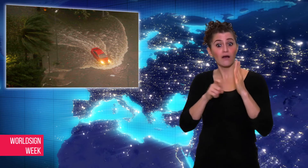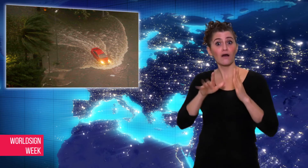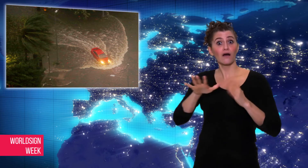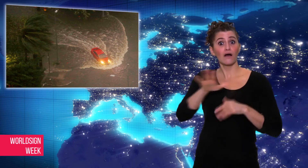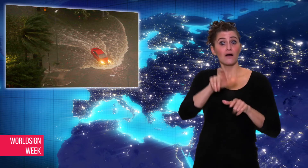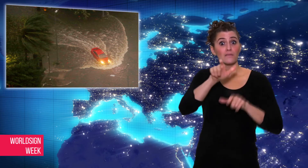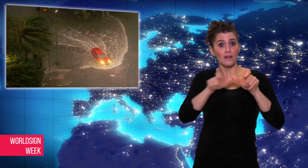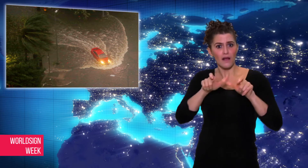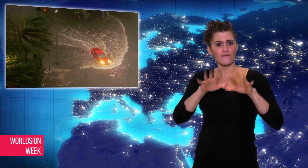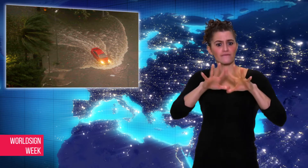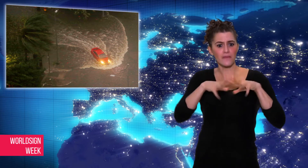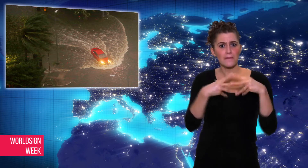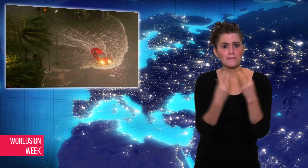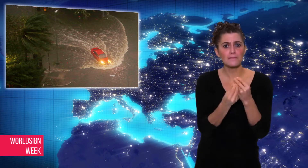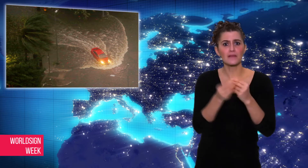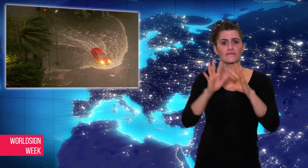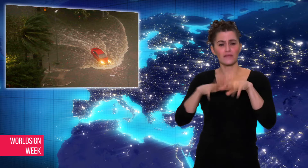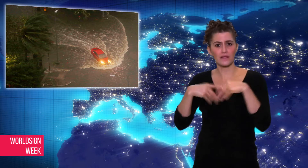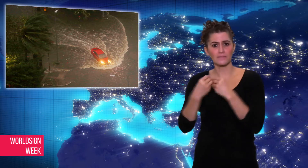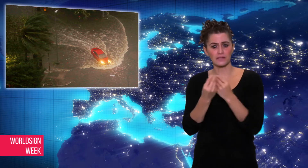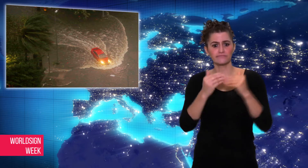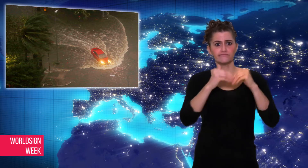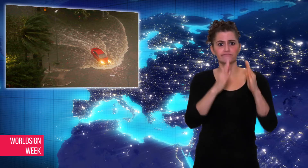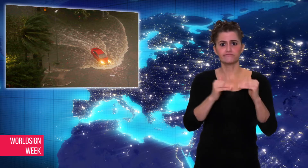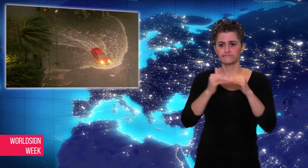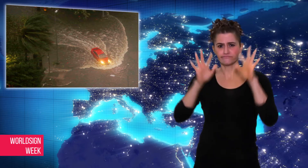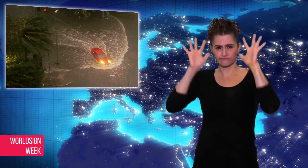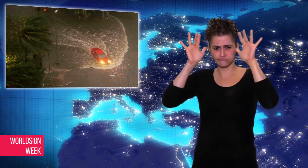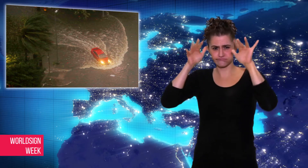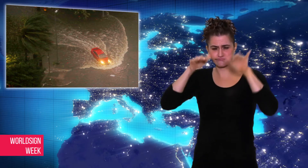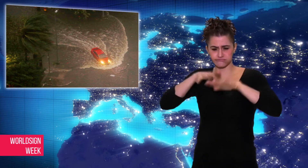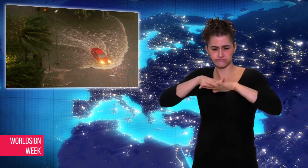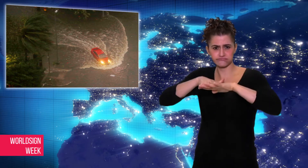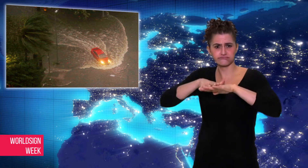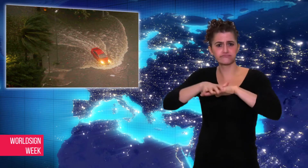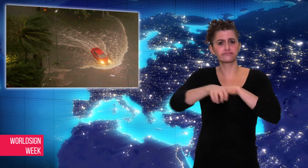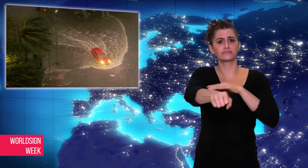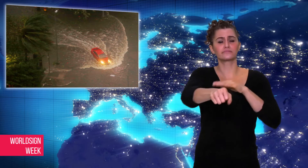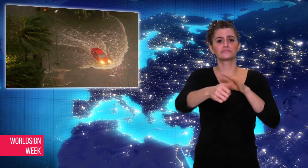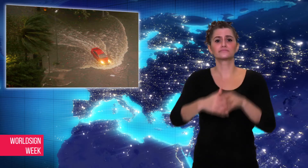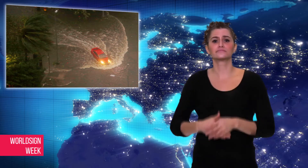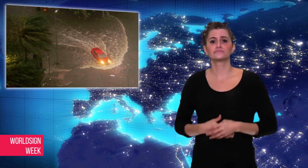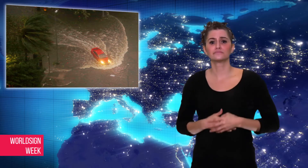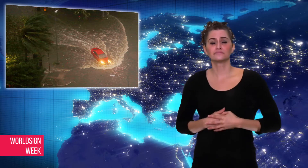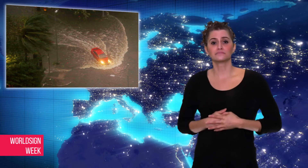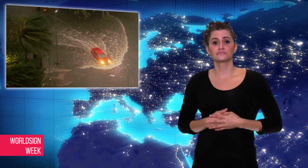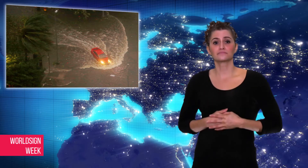said, “There is a 99 percent chance